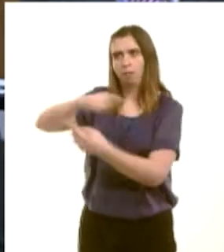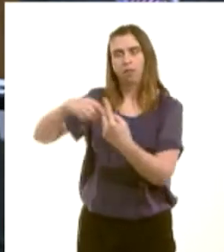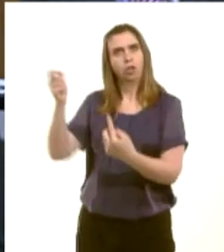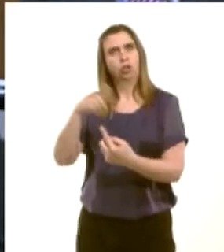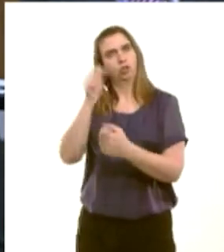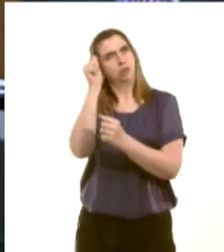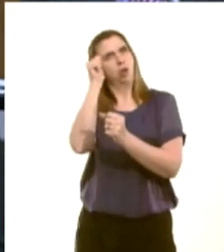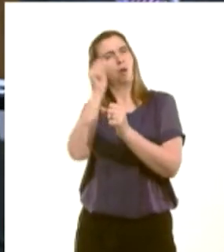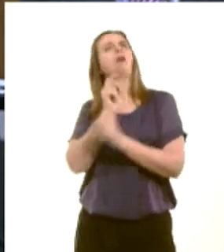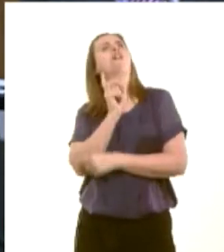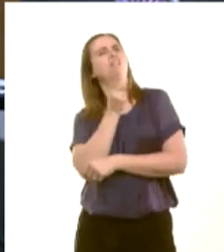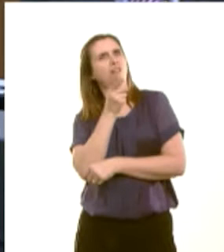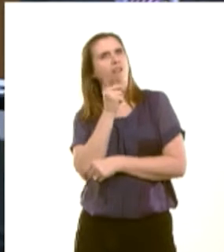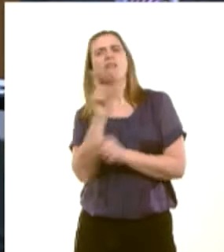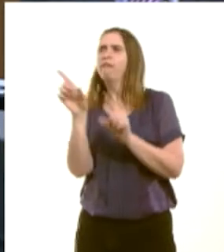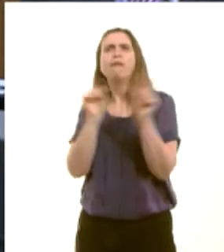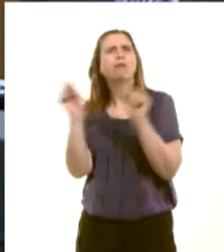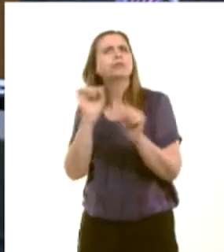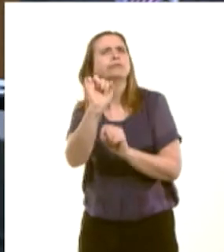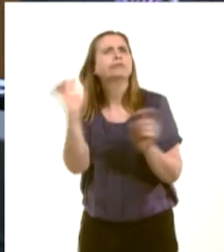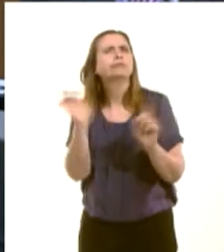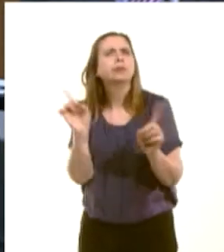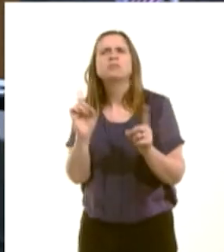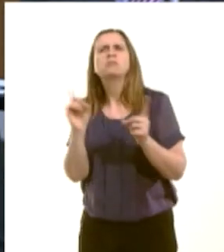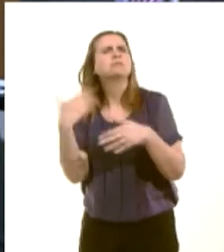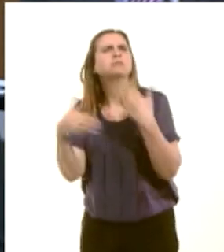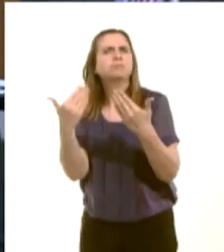health boardís interests. We have appointed a senior Welsh Government official who will